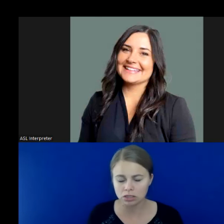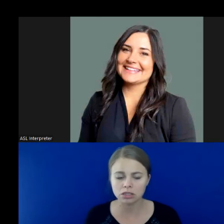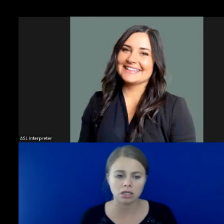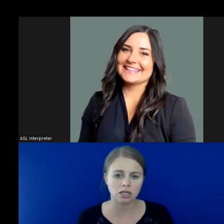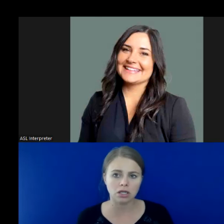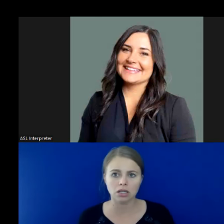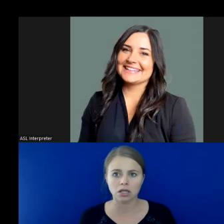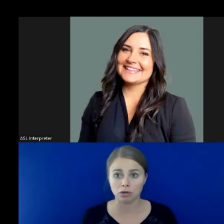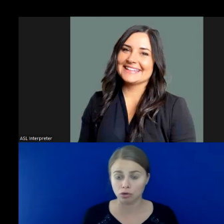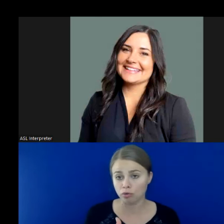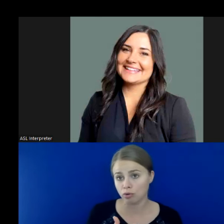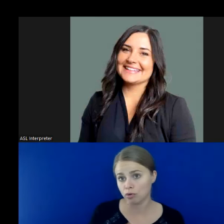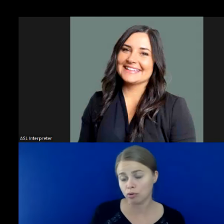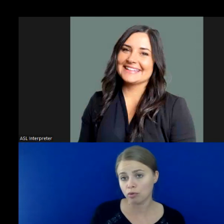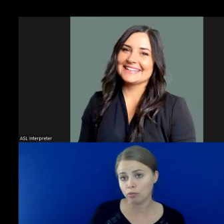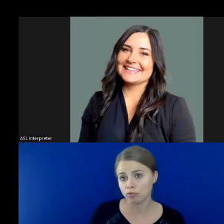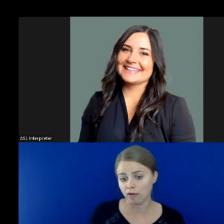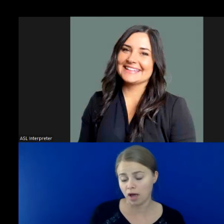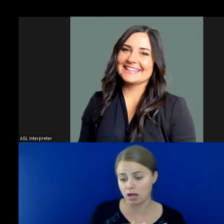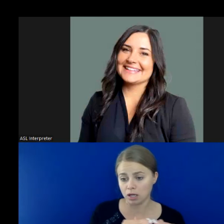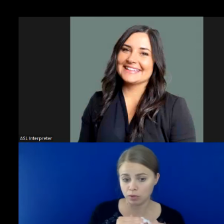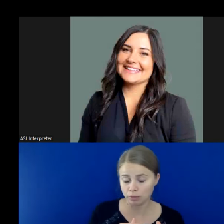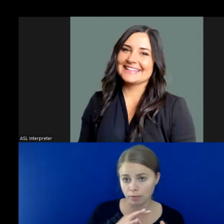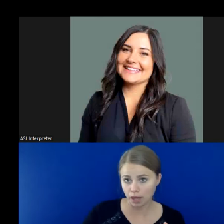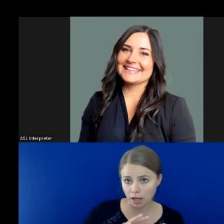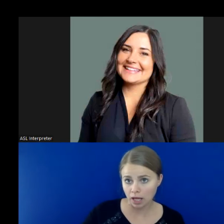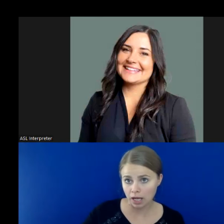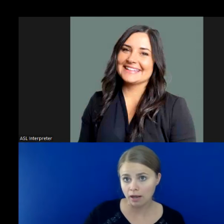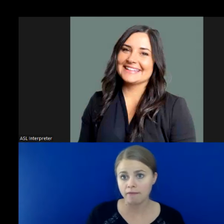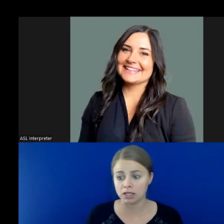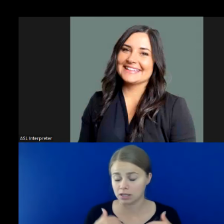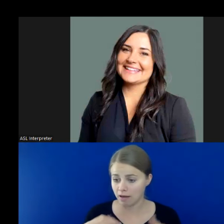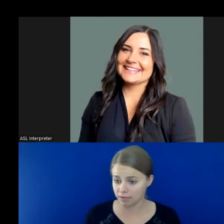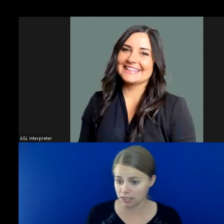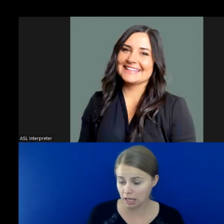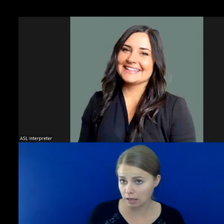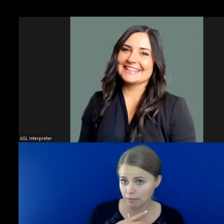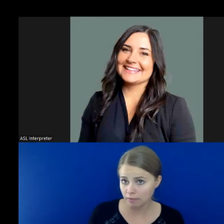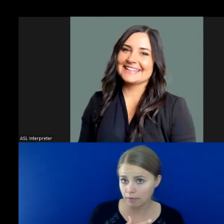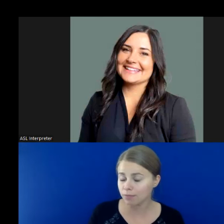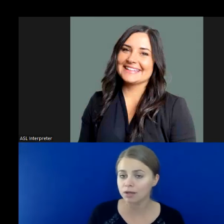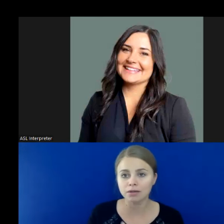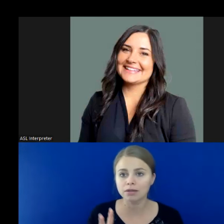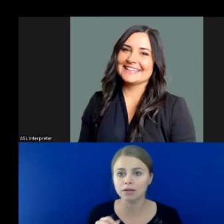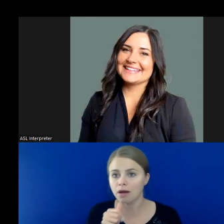did it provide equivalent benefits. No. Does it have the same availability? Not really, right? You have to be in a certain place at a certain time.